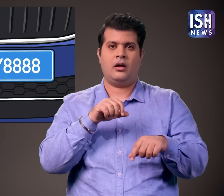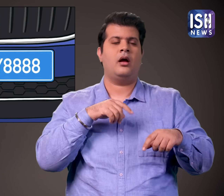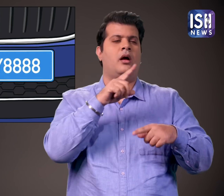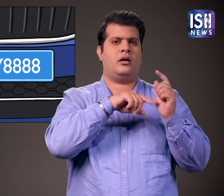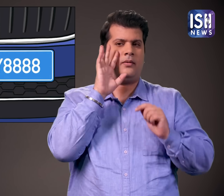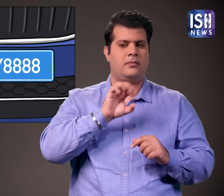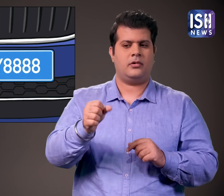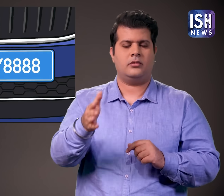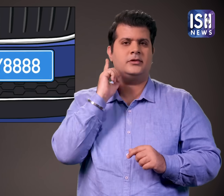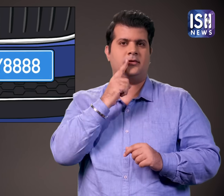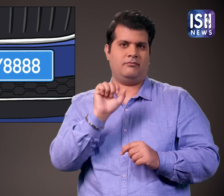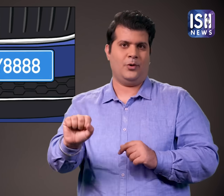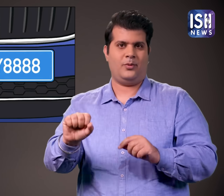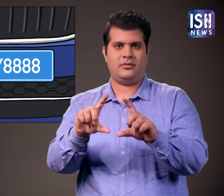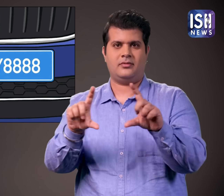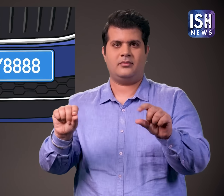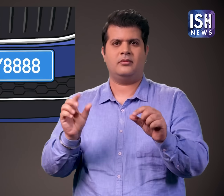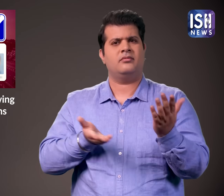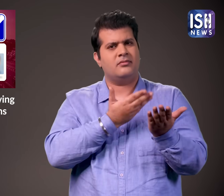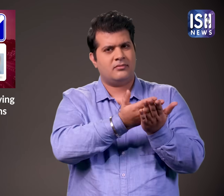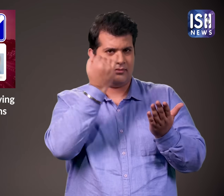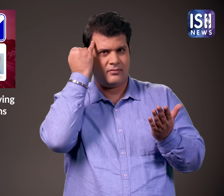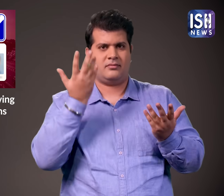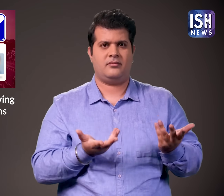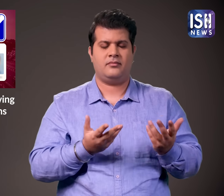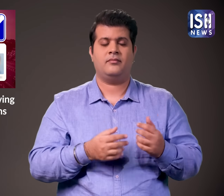to make it easier to identify that these vehicles belong to Deaf.